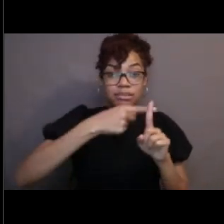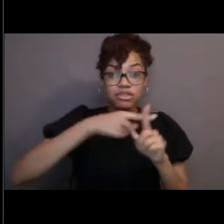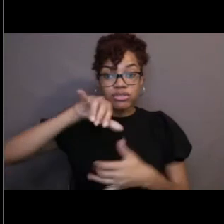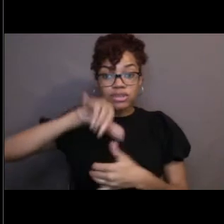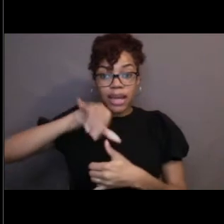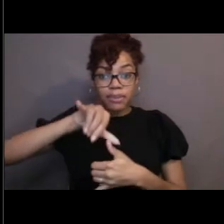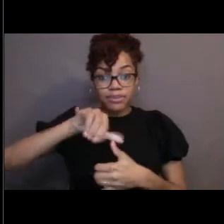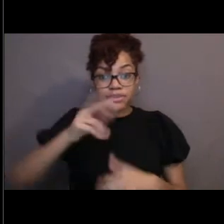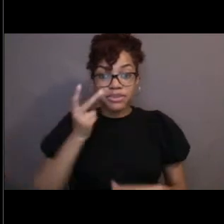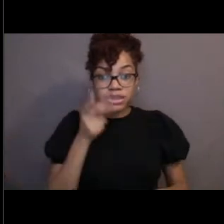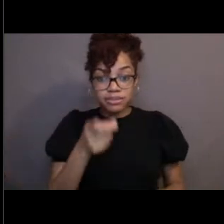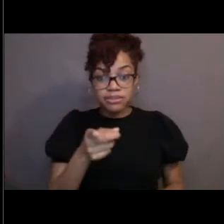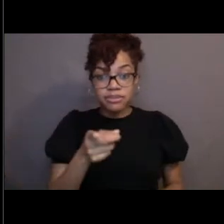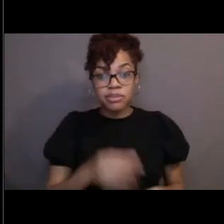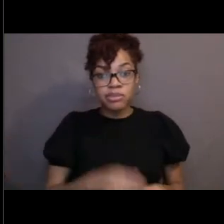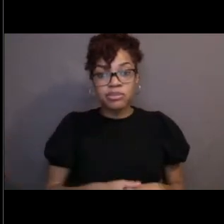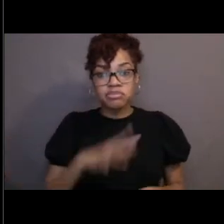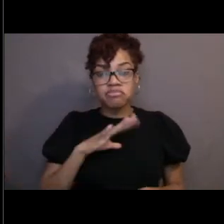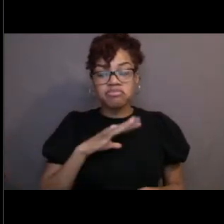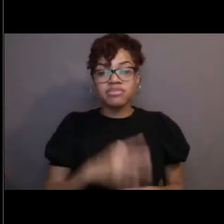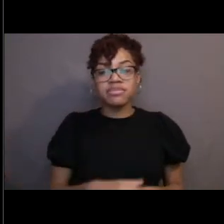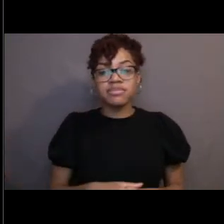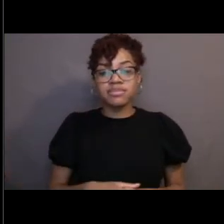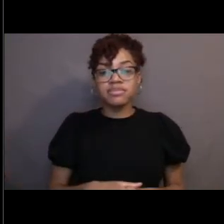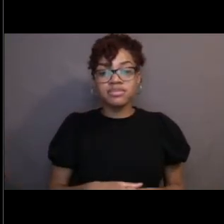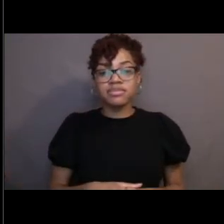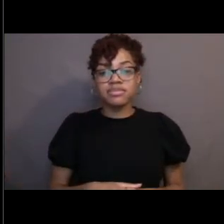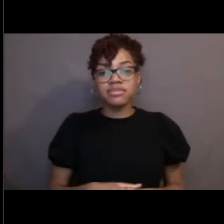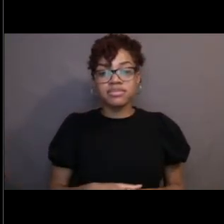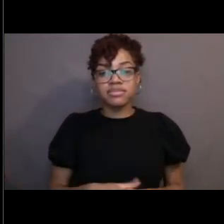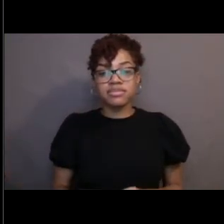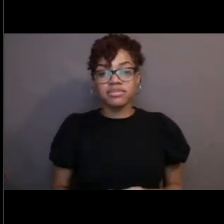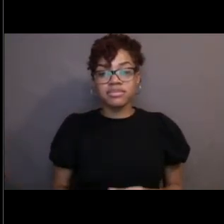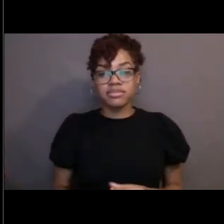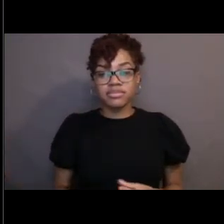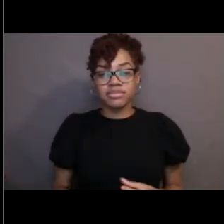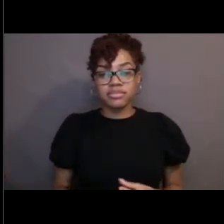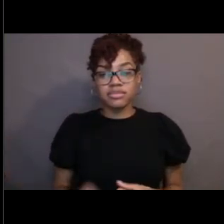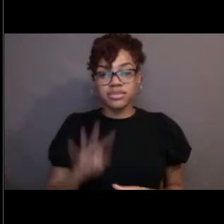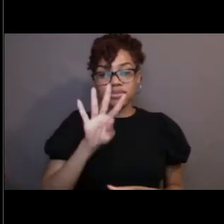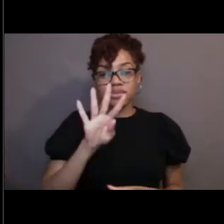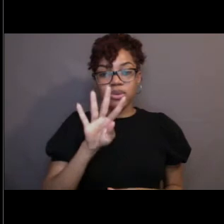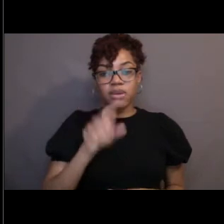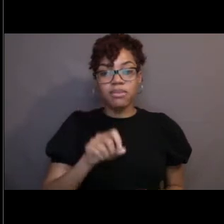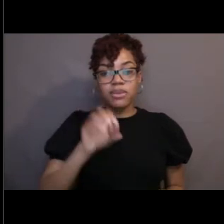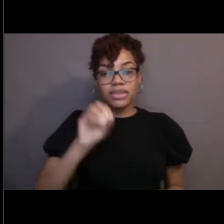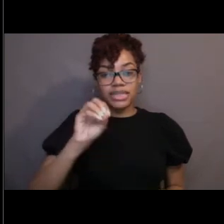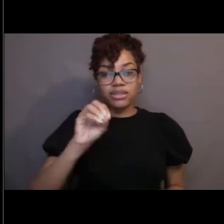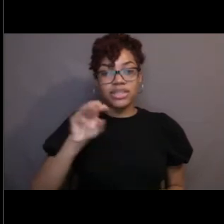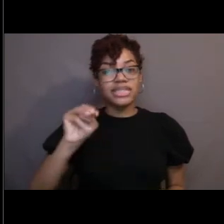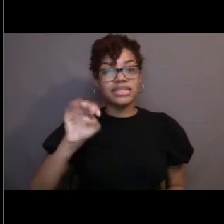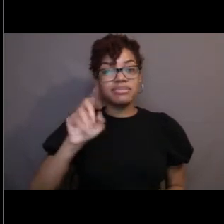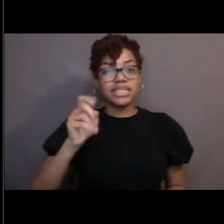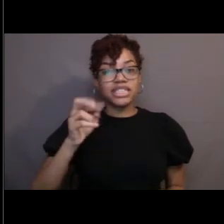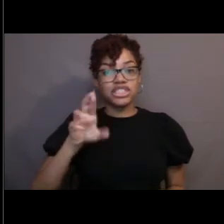but it also projects it onto the video. And so this turtle's at four meters deep, which is about 12 feet.